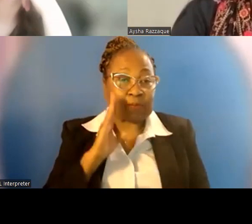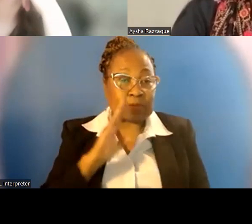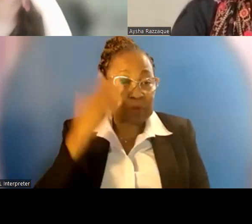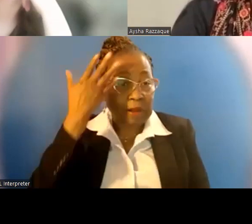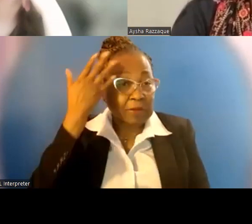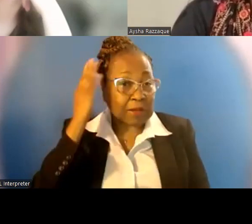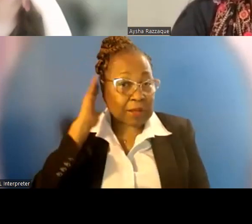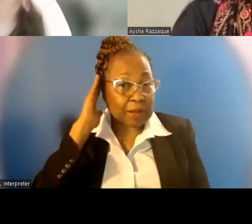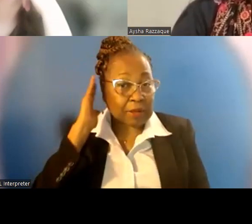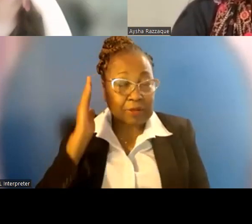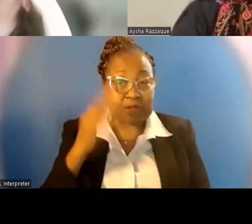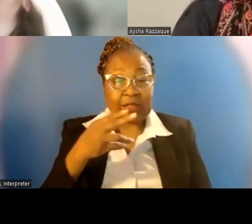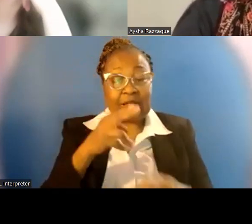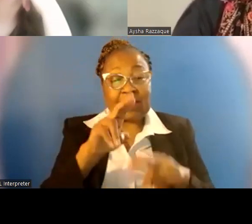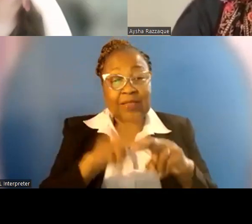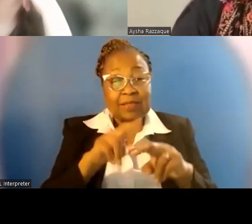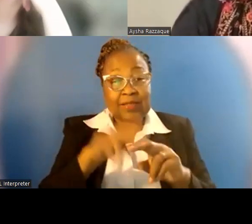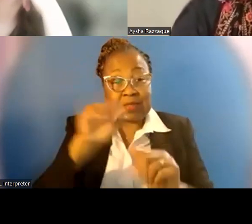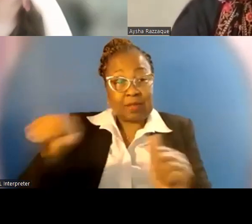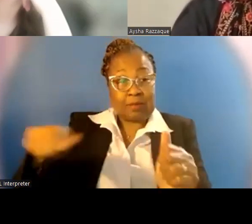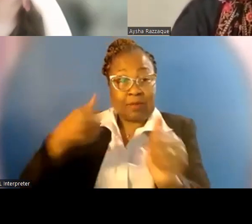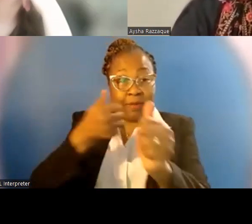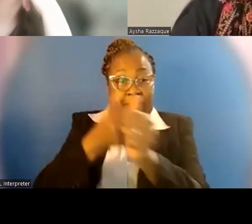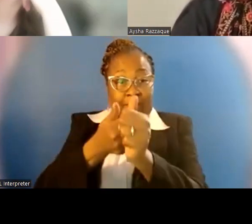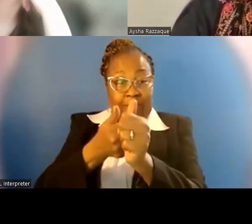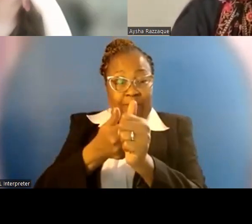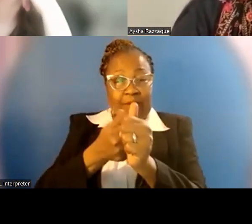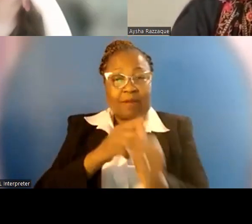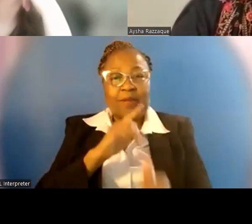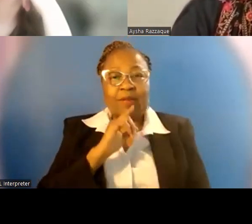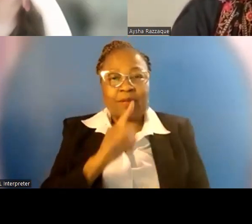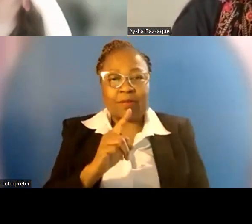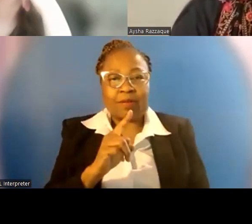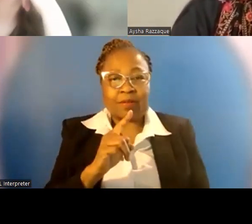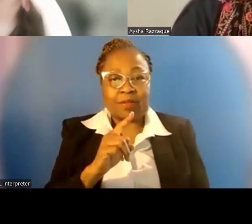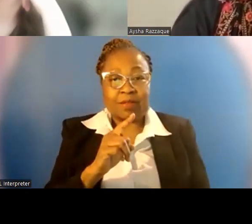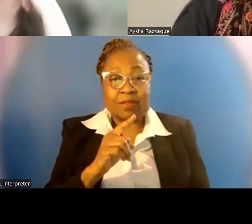Sitting behind me, there is my power wheelchair